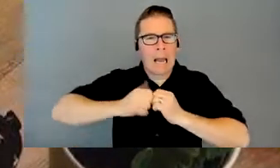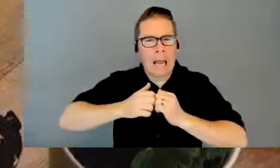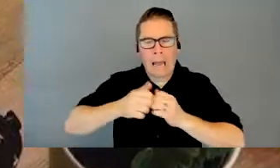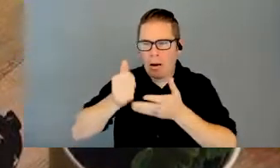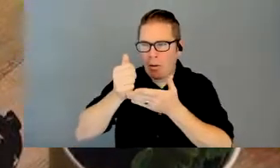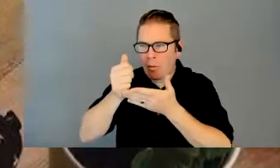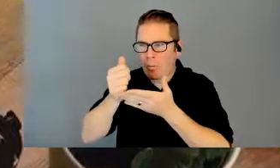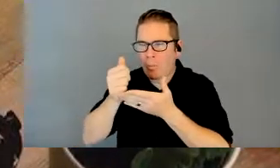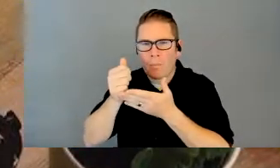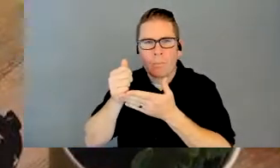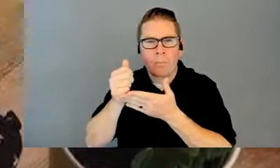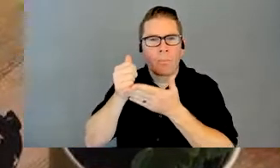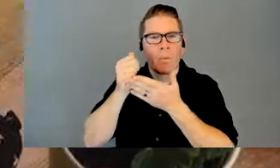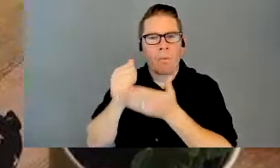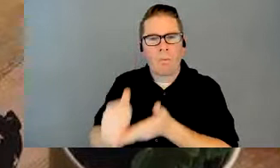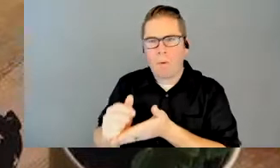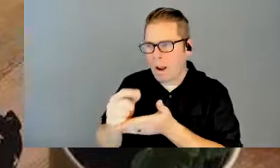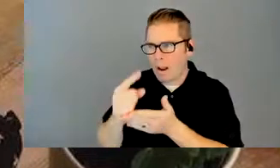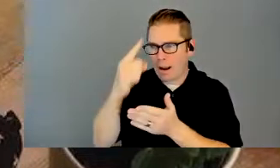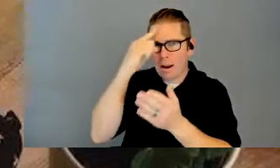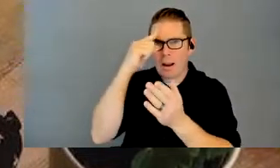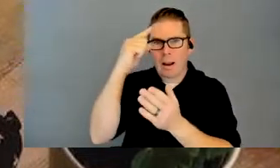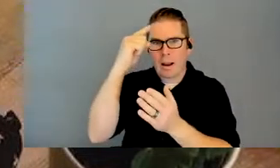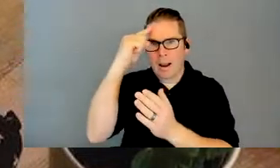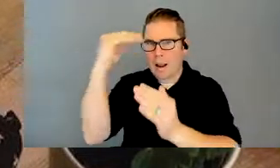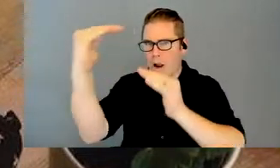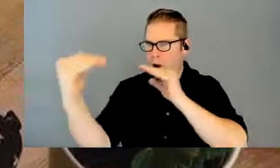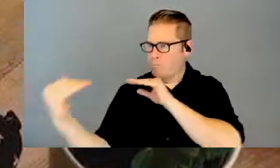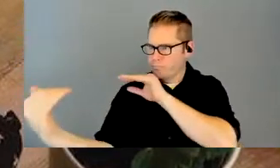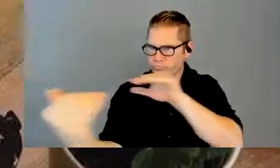syllabus. And we're going to get into this later because I think sometimes as faculty